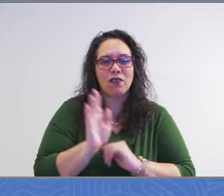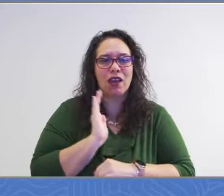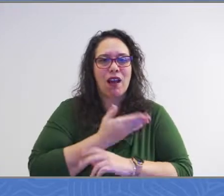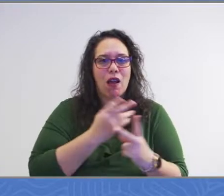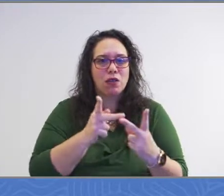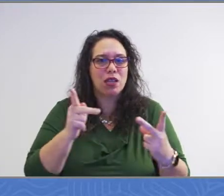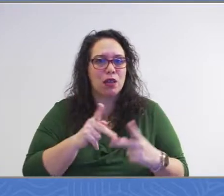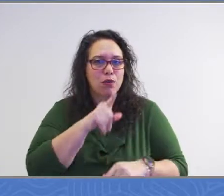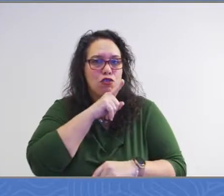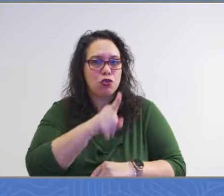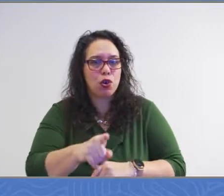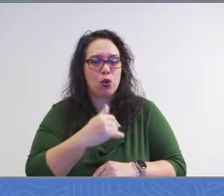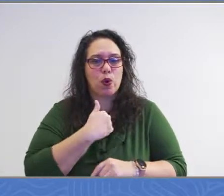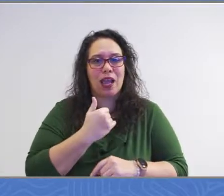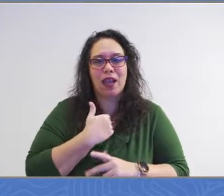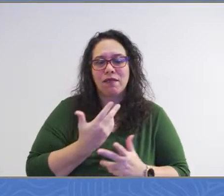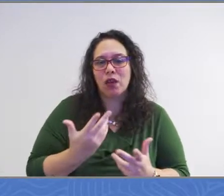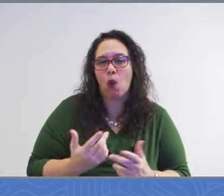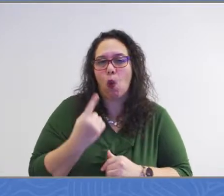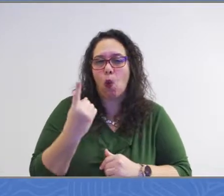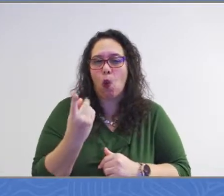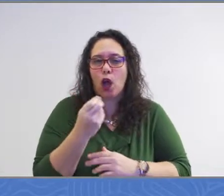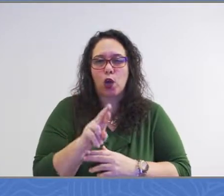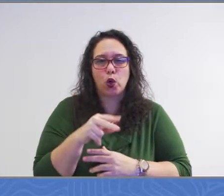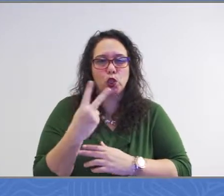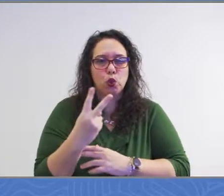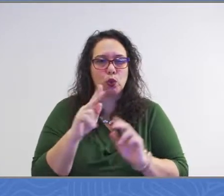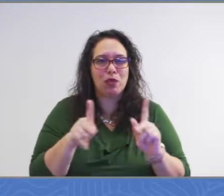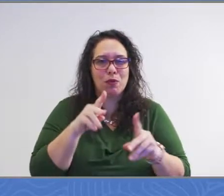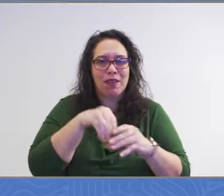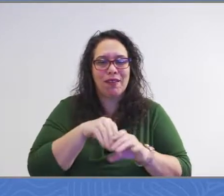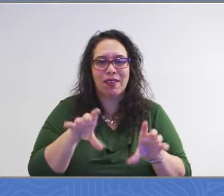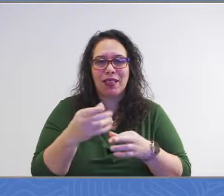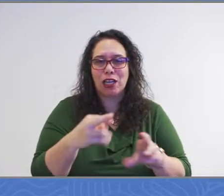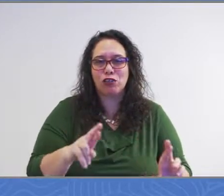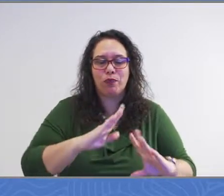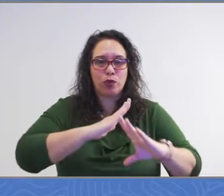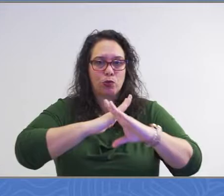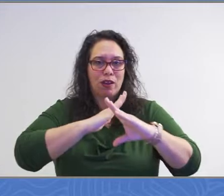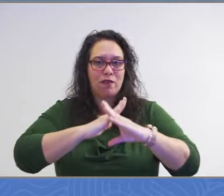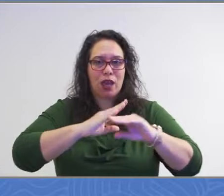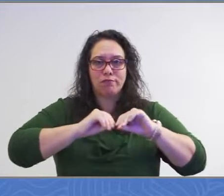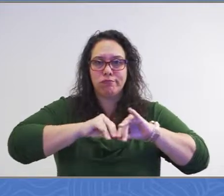that we were at least one or two people in a classroom to prevent the spread of the virus.